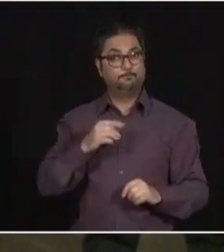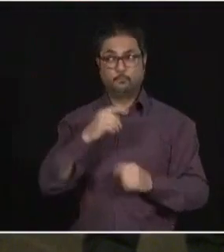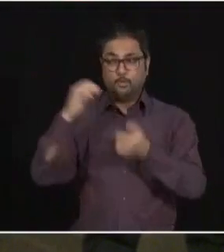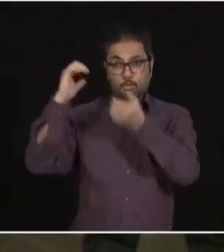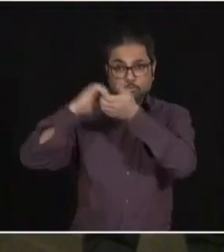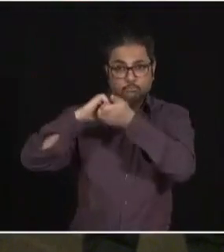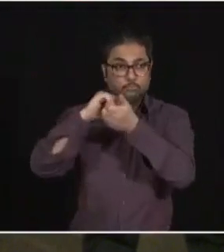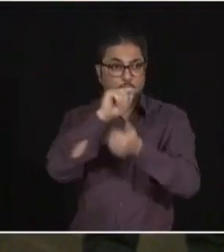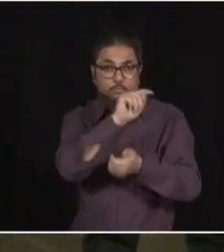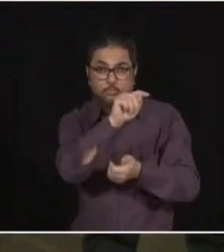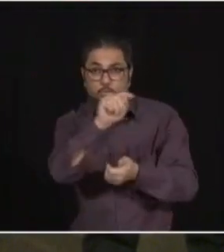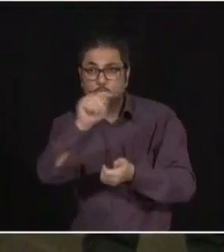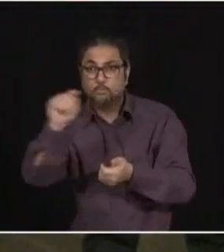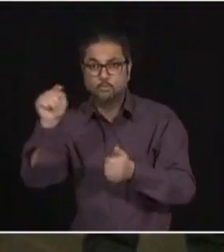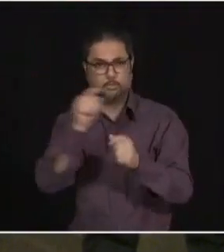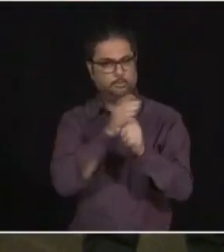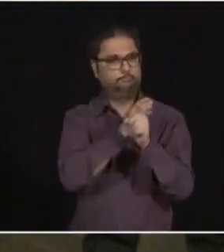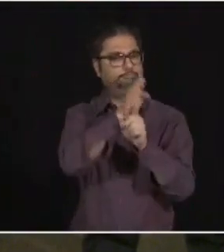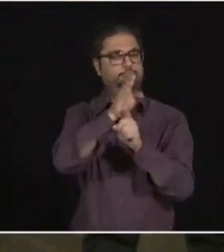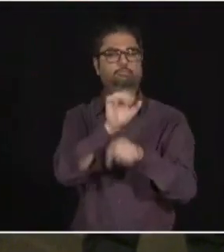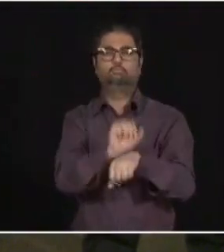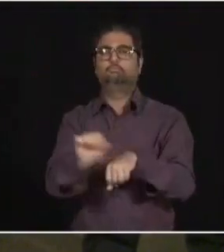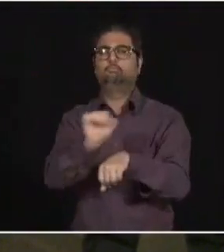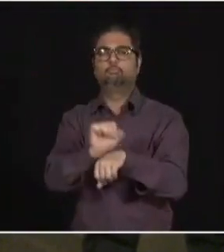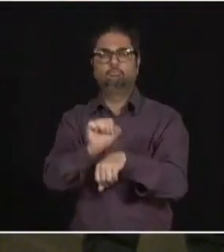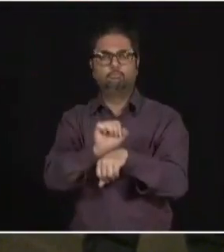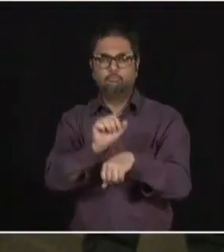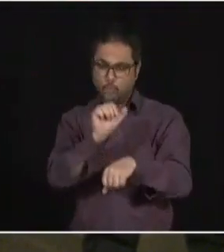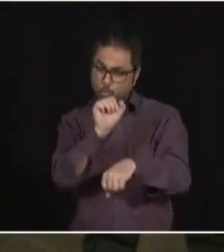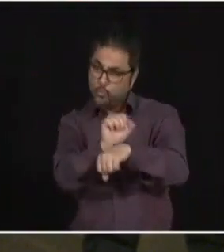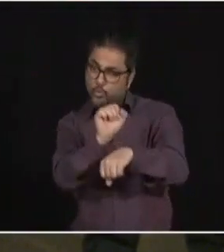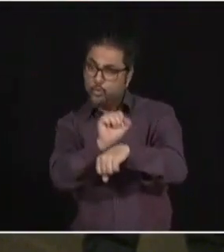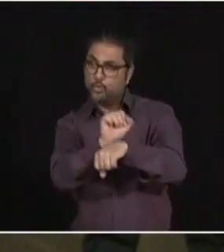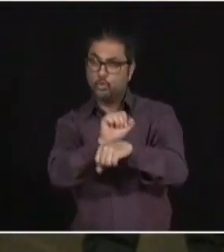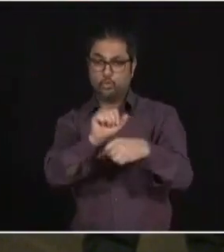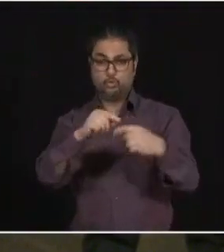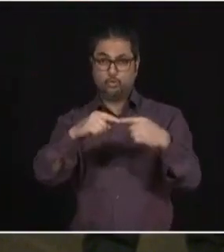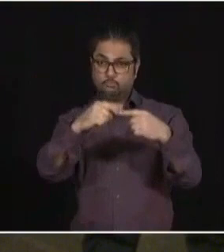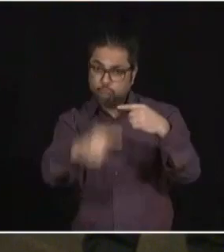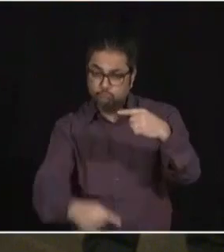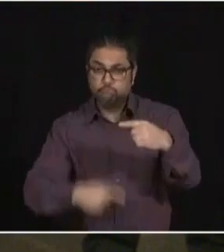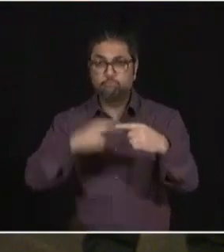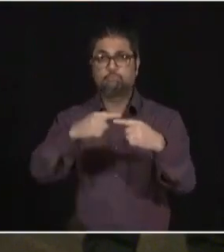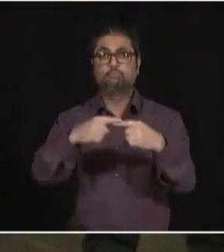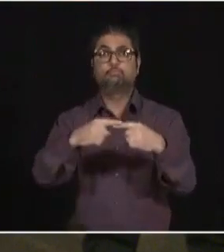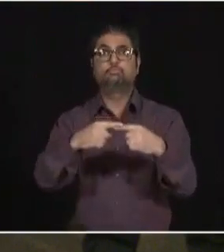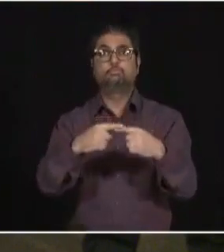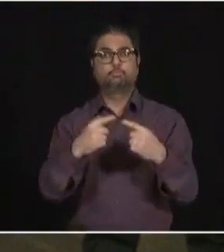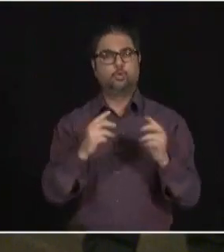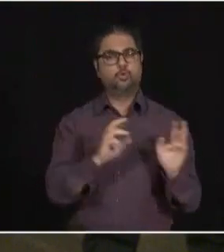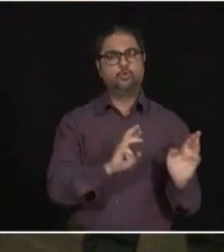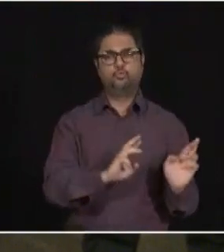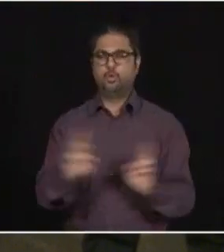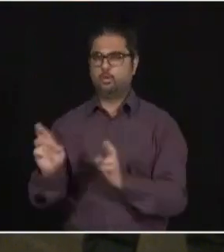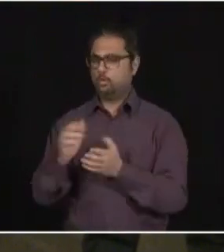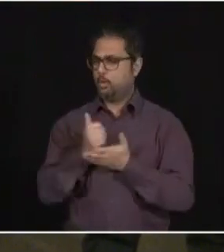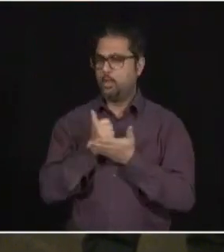Because of their year year-round efforts we stand ready to provide support and resources to communities that find themselves in harm's way.